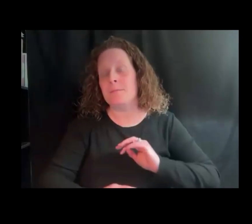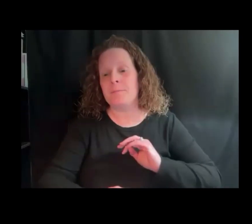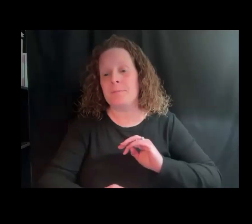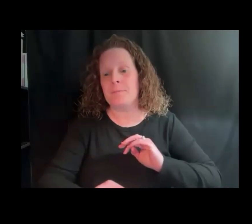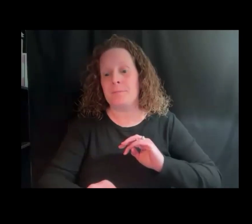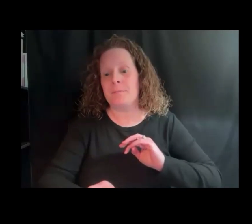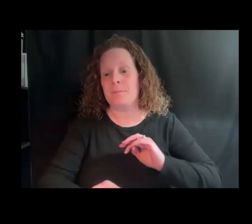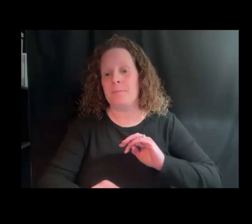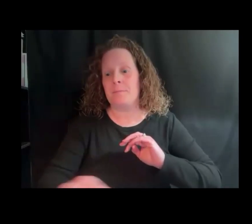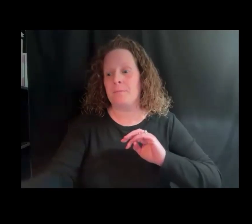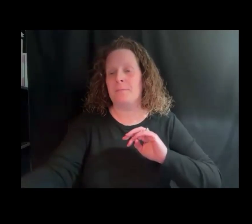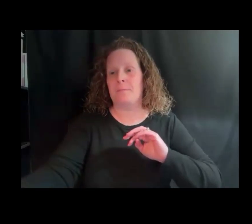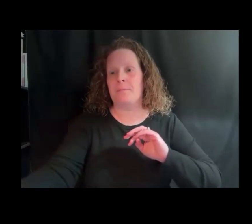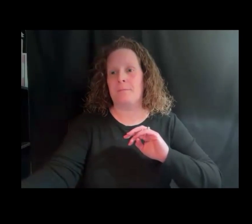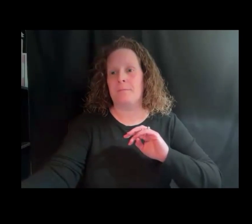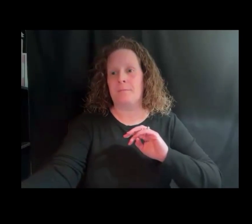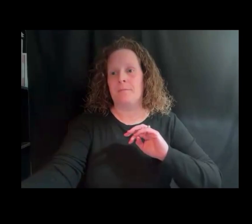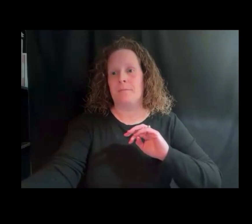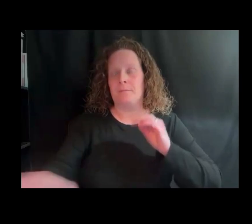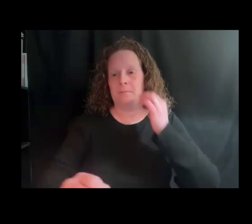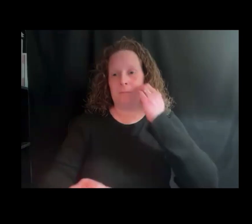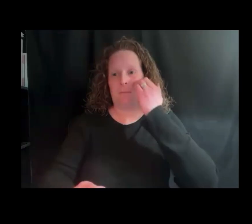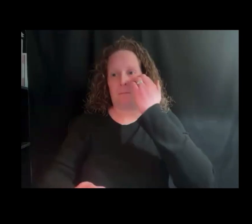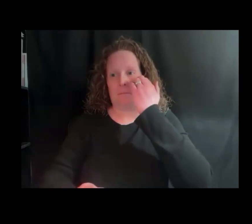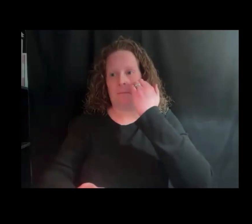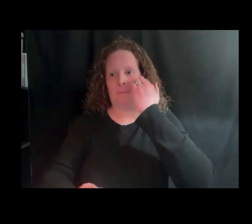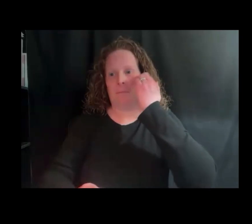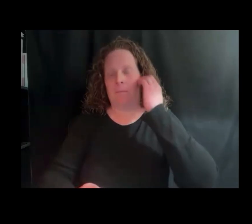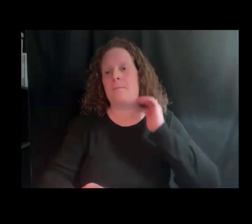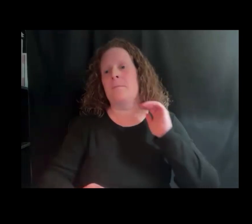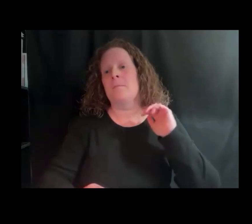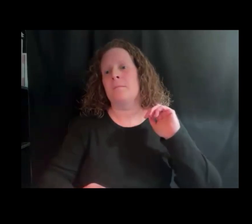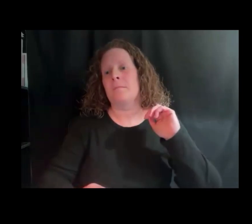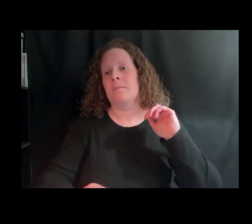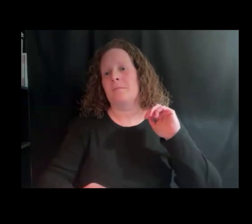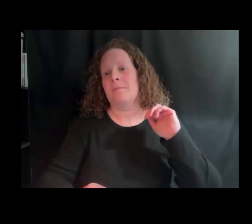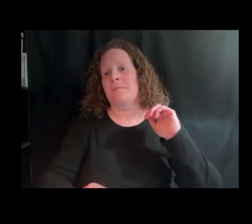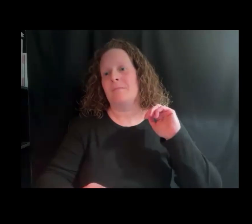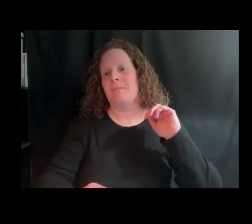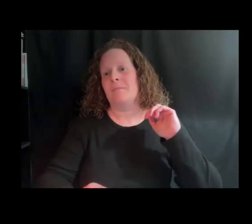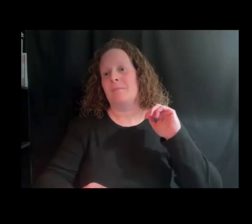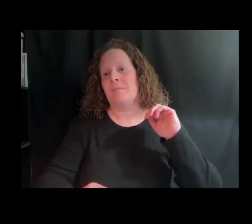They get no language exposure when they're outside of the school setting. And then when they are in the